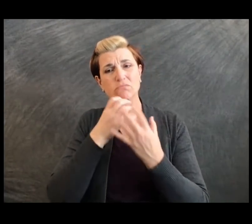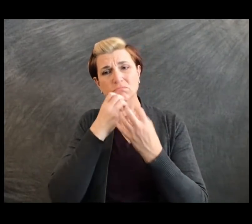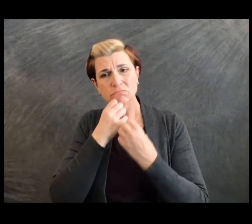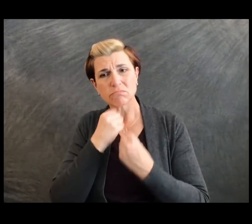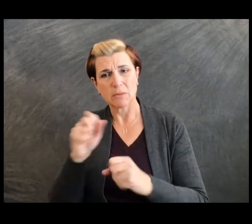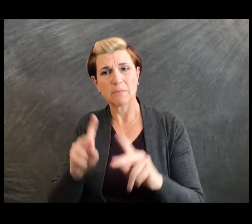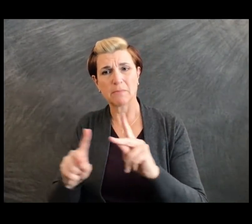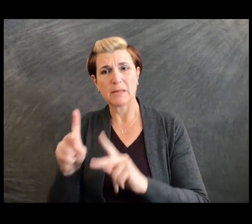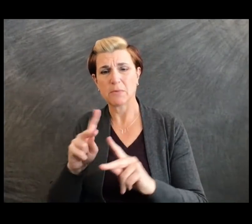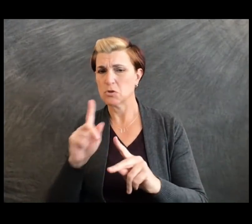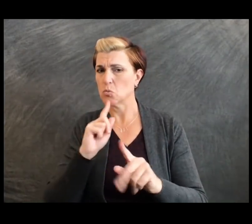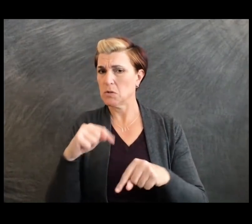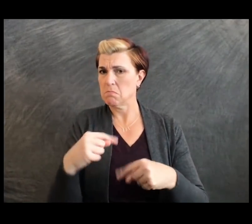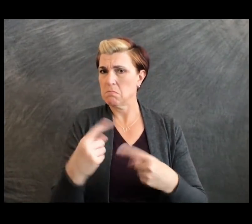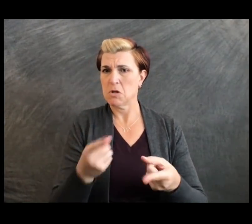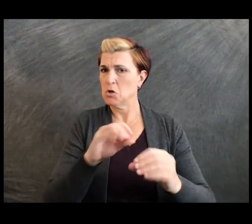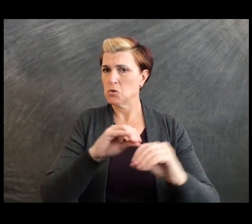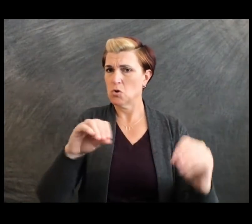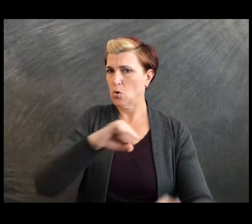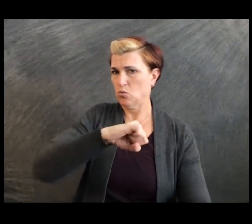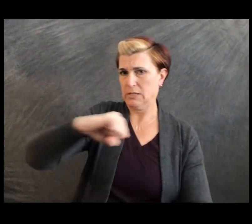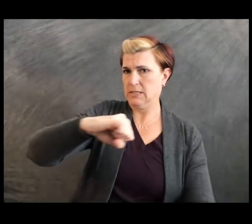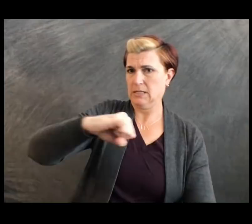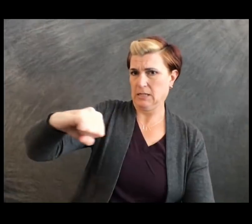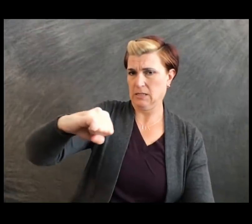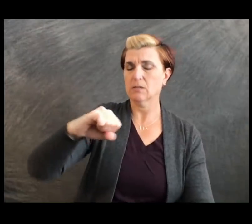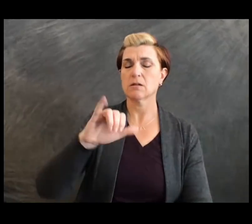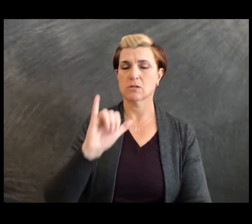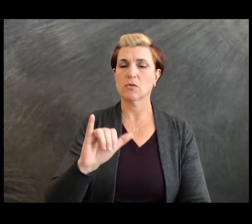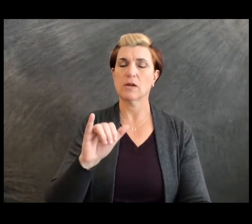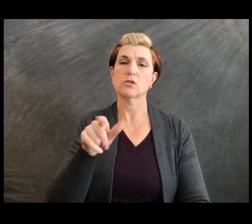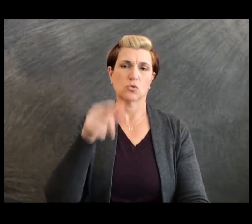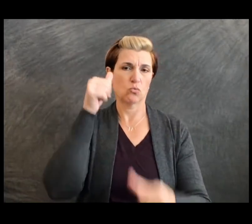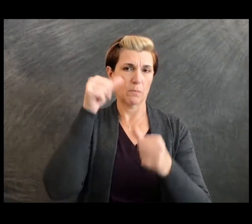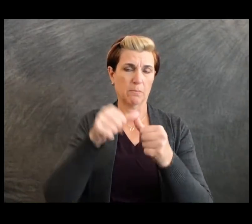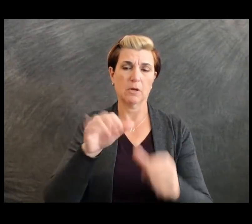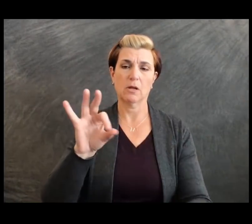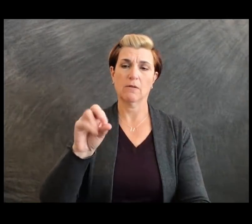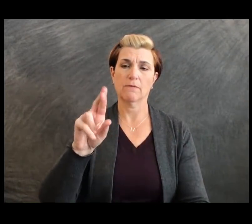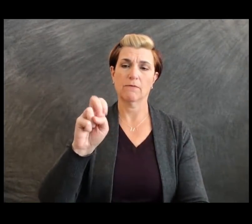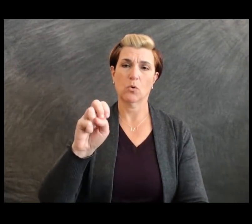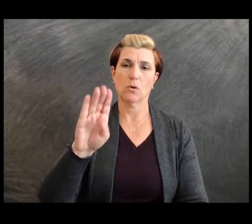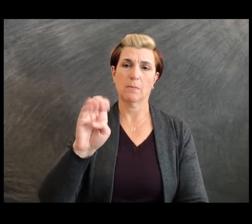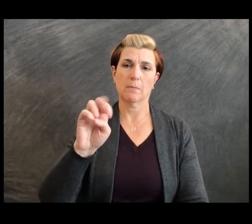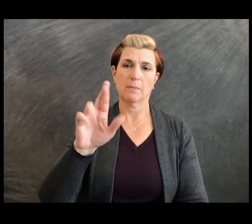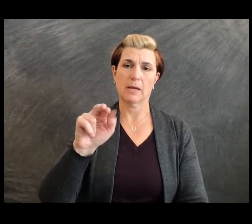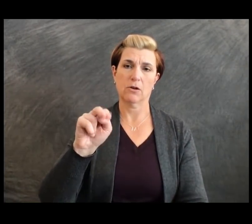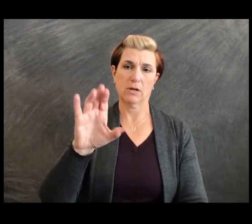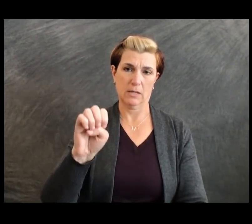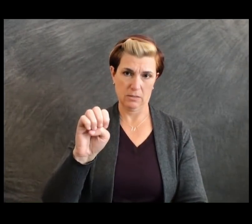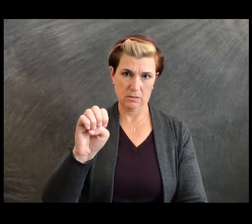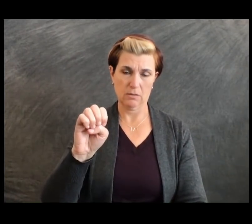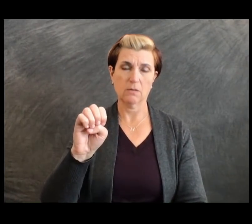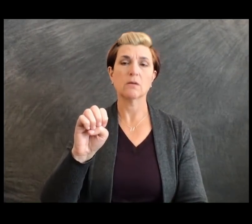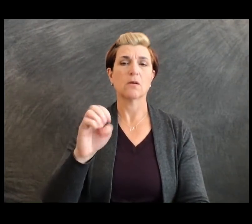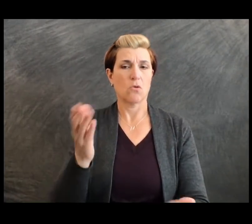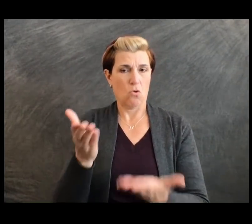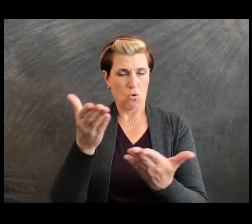but forbearance and needing to try to force people to do it because they want to do it people are stepping up and saying what can we